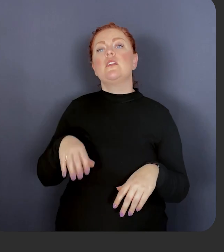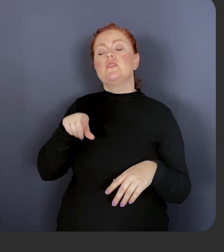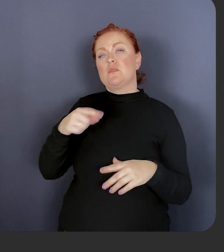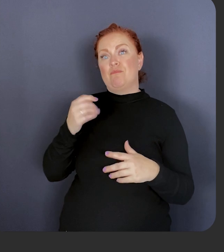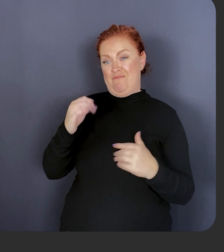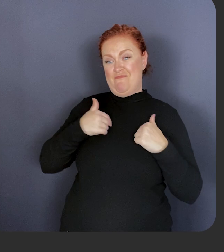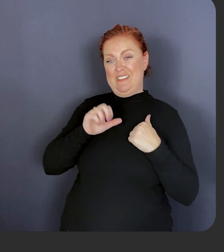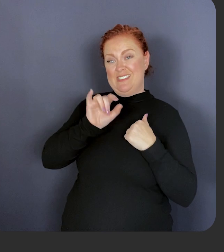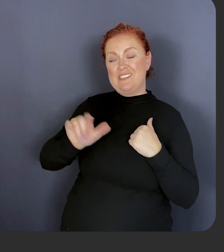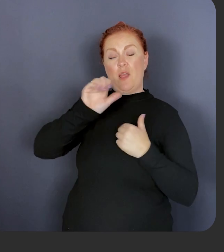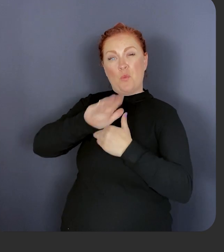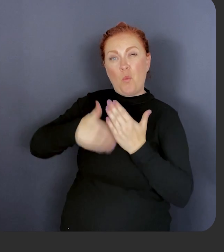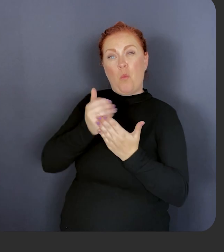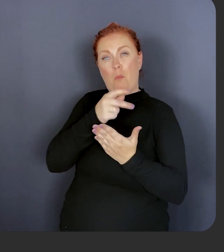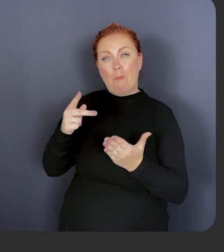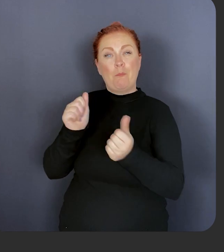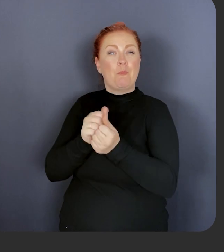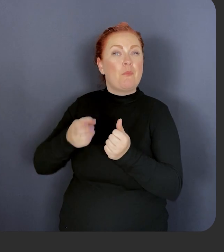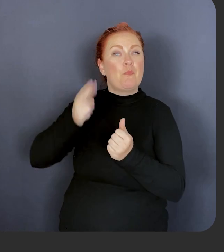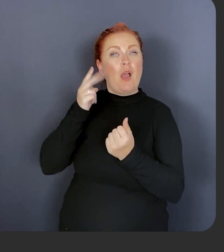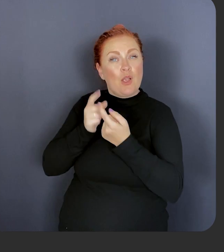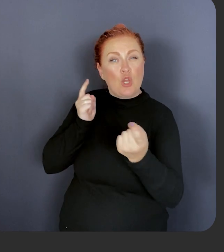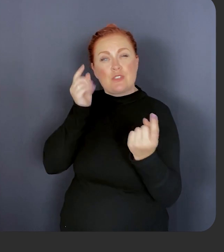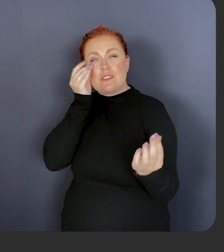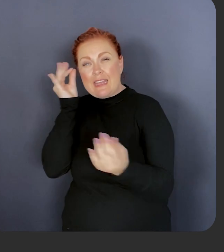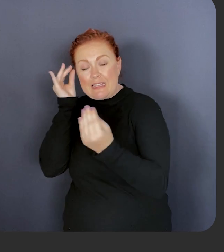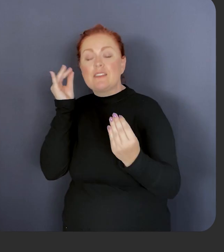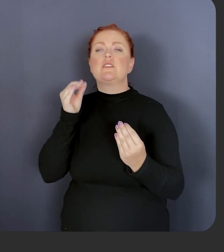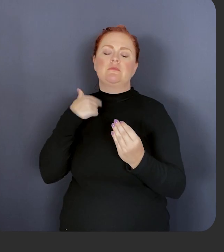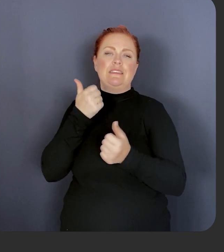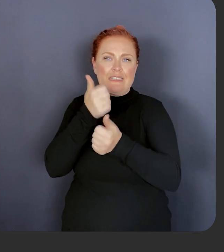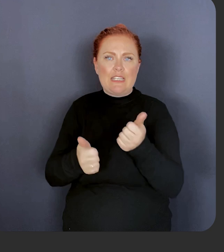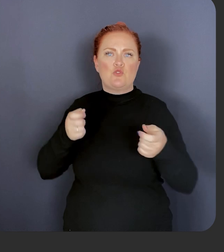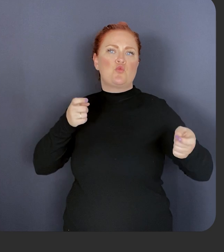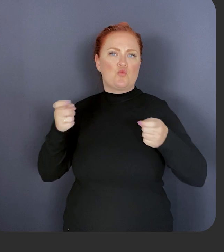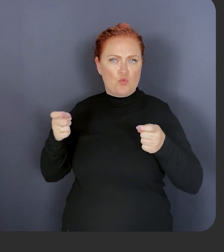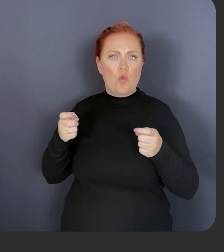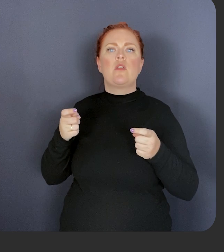And so if I was styling my entire app with high contrast mode in mind, I would go through in each of these controls.